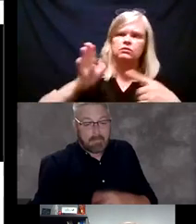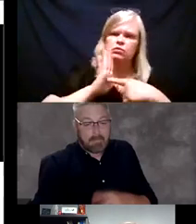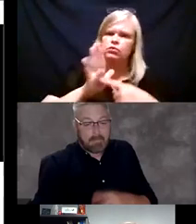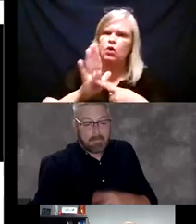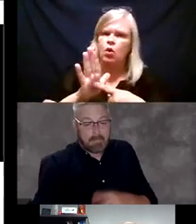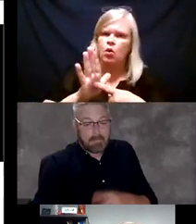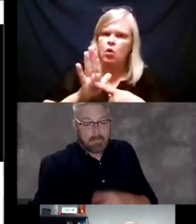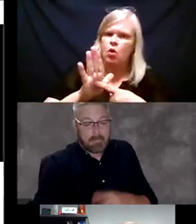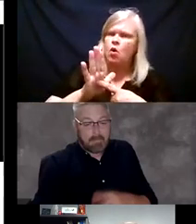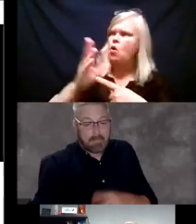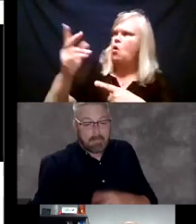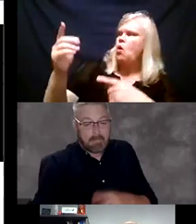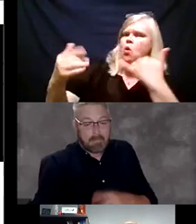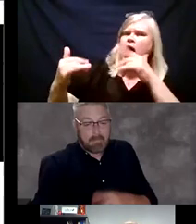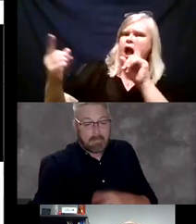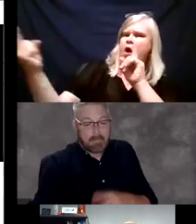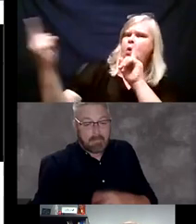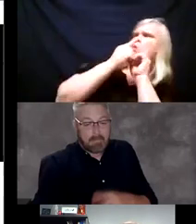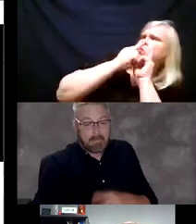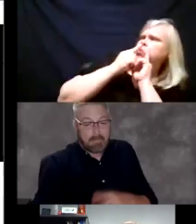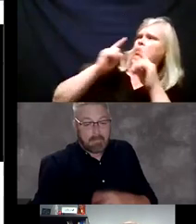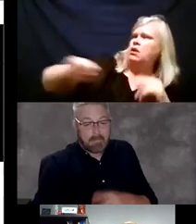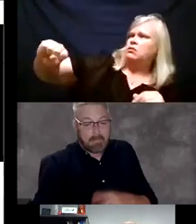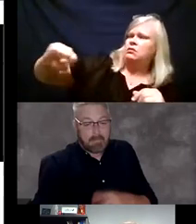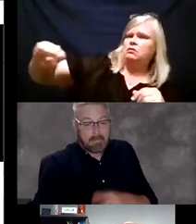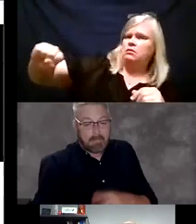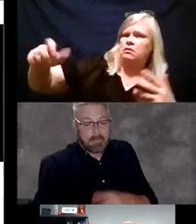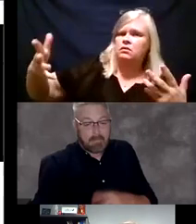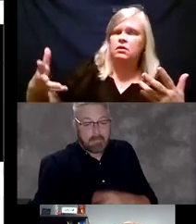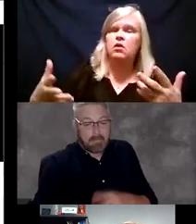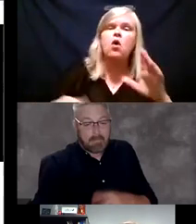WAS DONE BY FORCE. FORCE IS ONLY REQUIRED -- OR